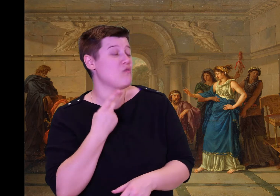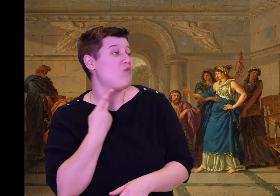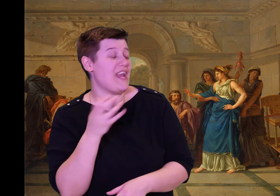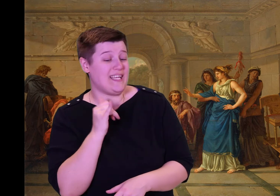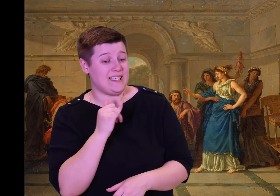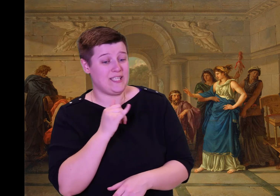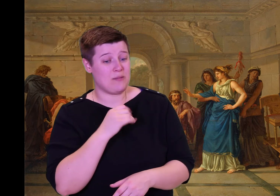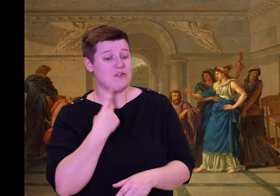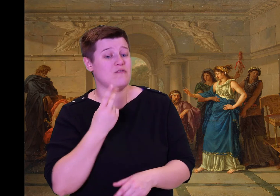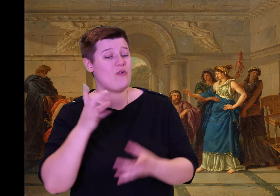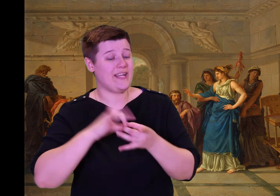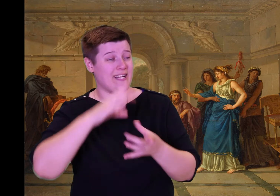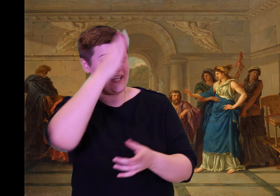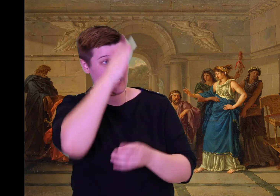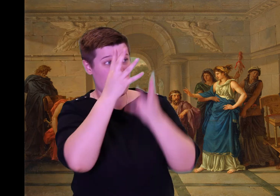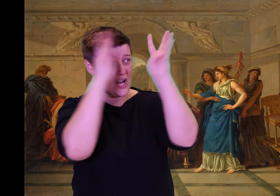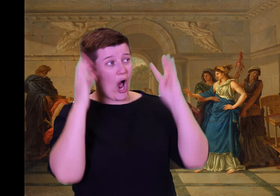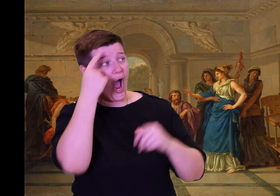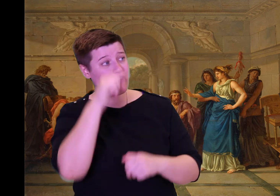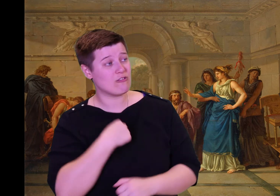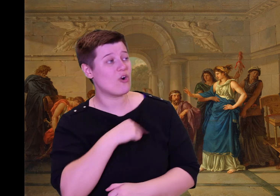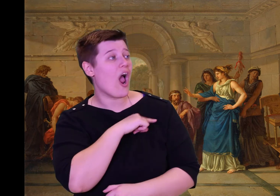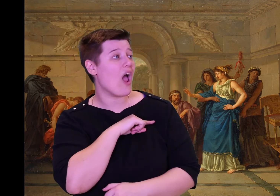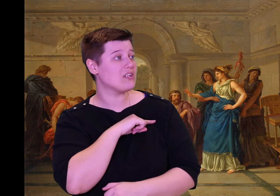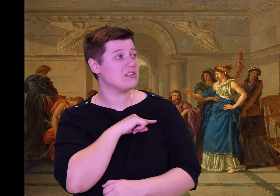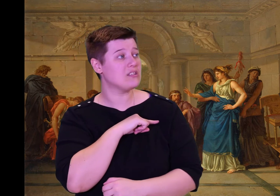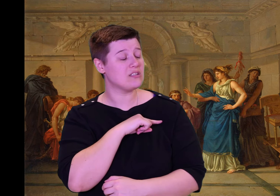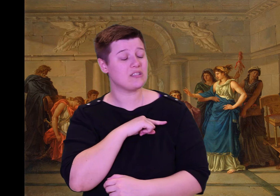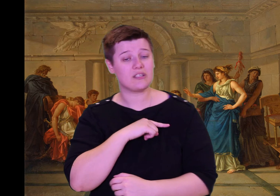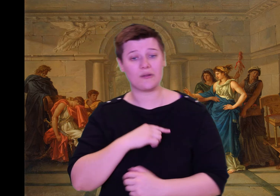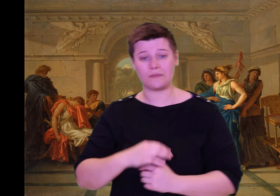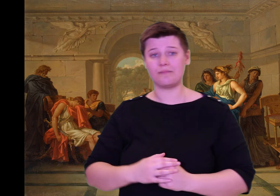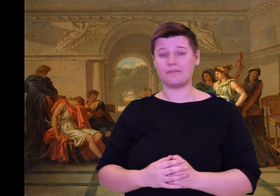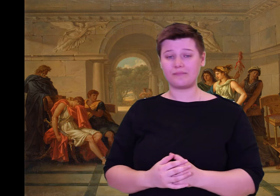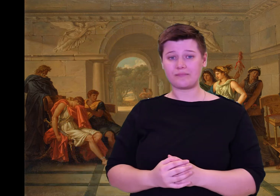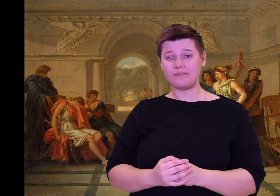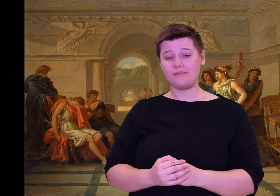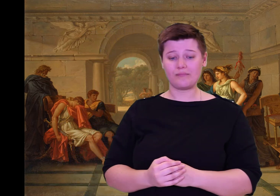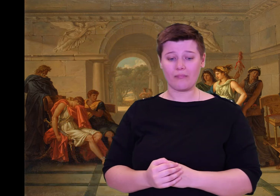And when I spoke just now about Odysseus and all the things he suffered for my sake,